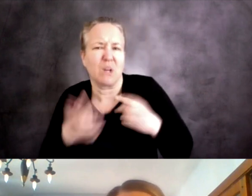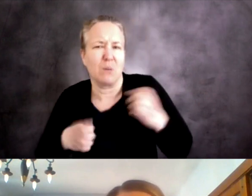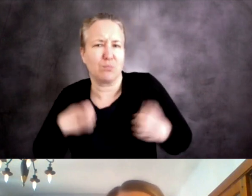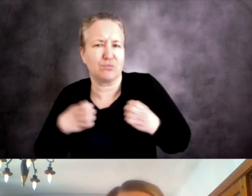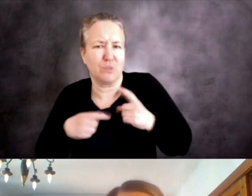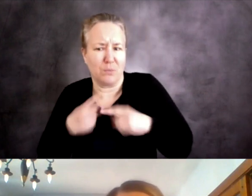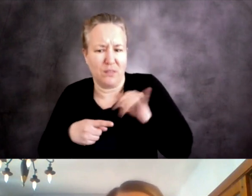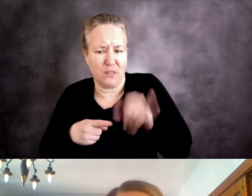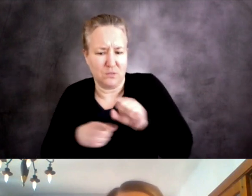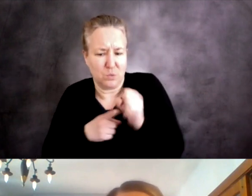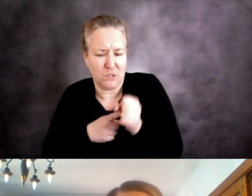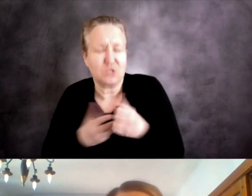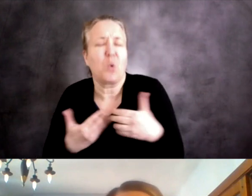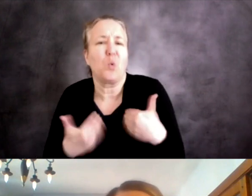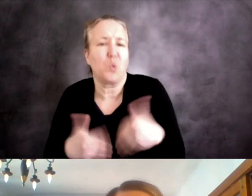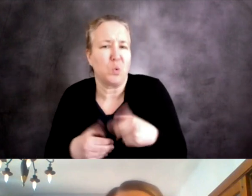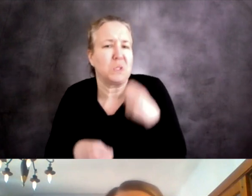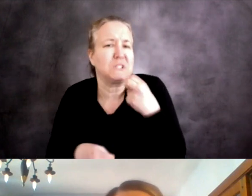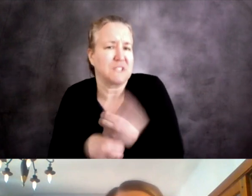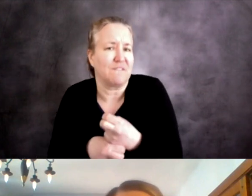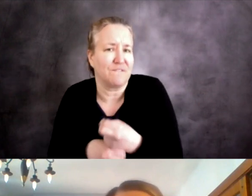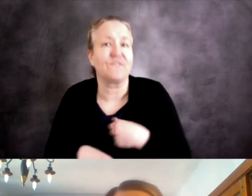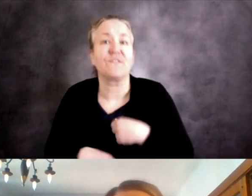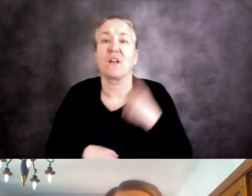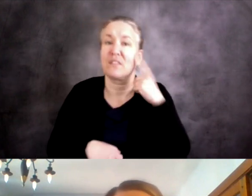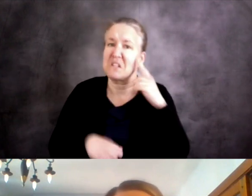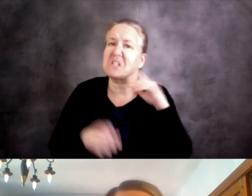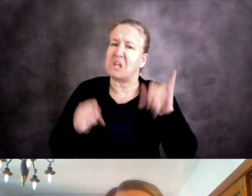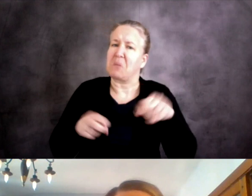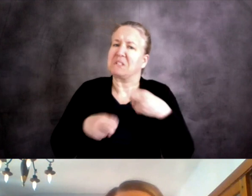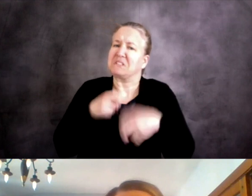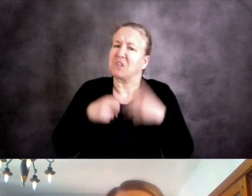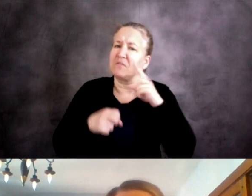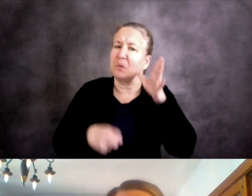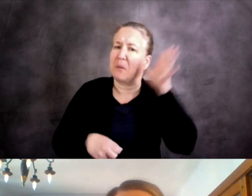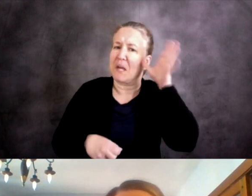about the situation. So, I think that can be a difficult piece for parents and I think that